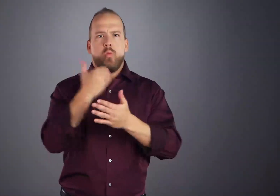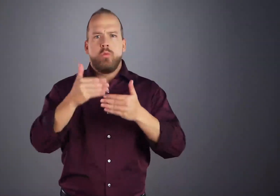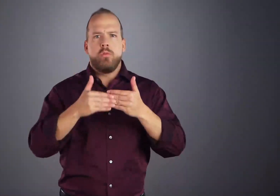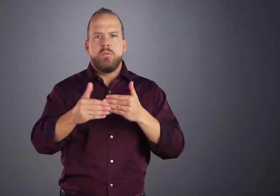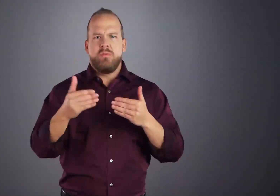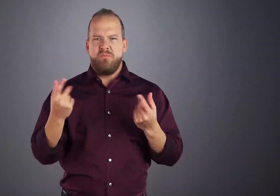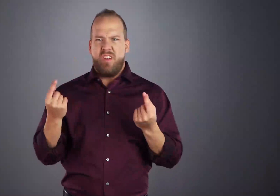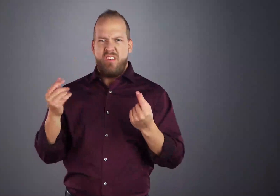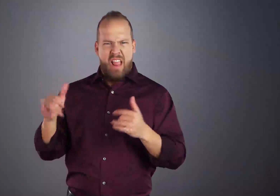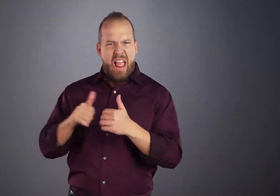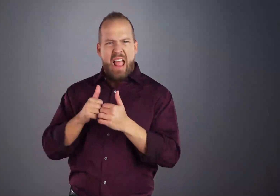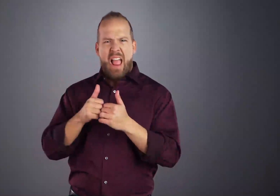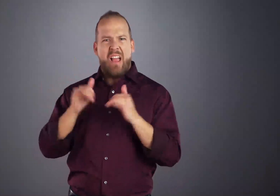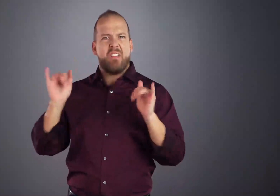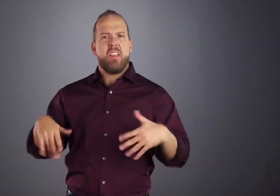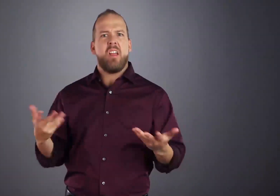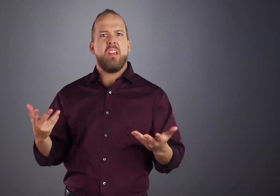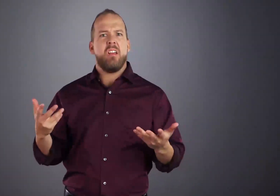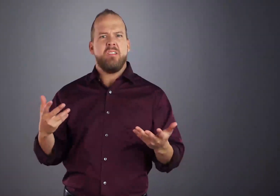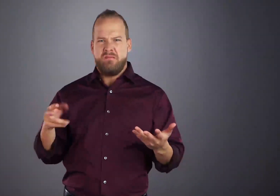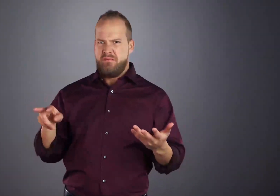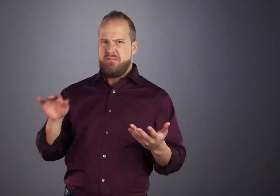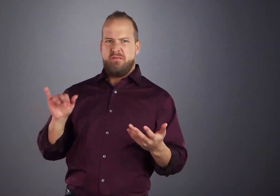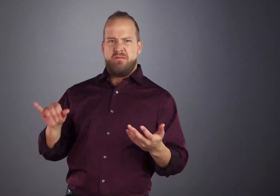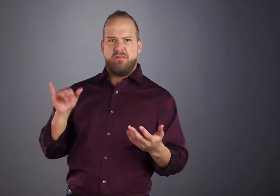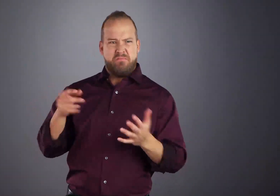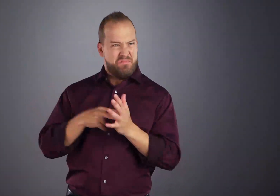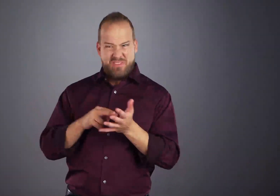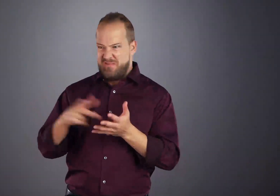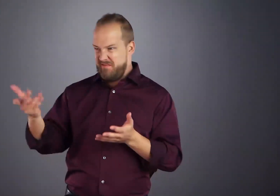better than the best he had ever known!